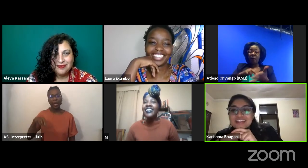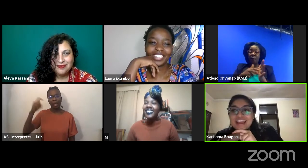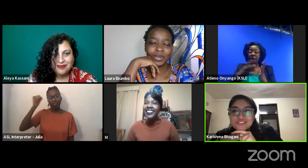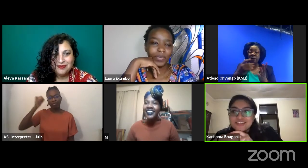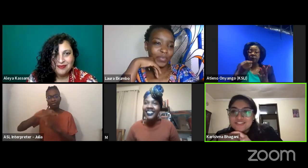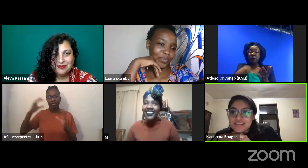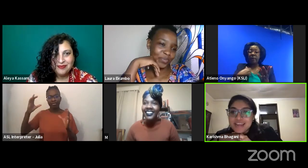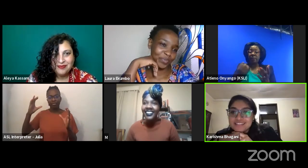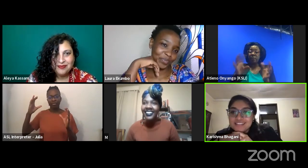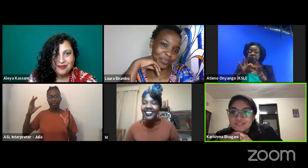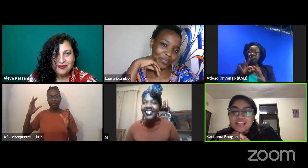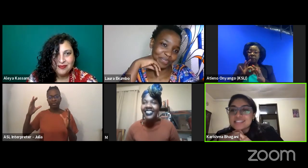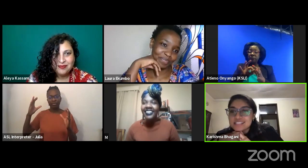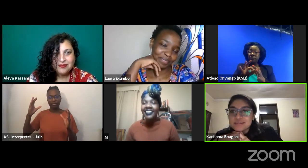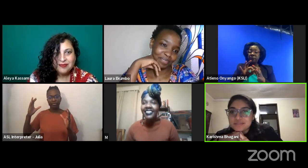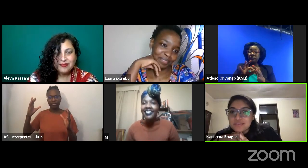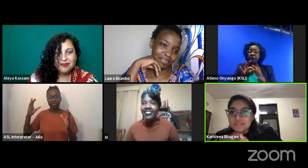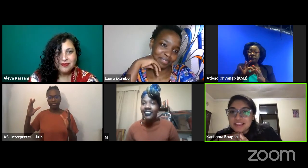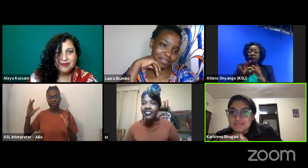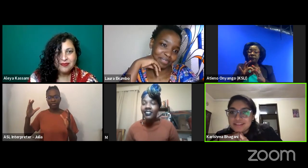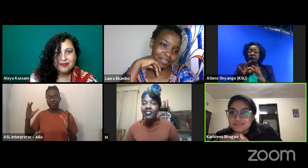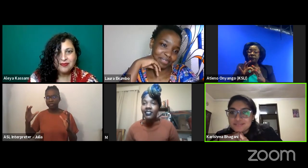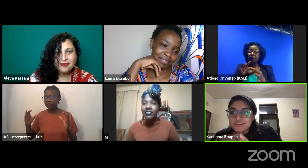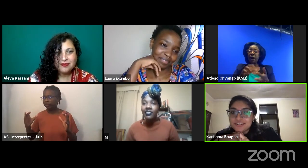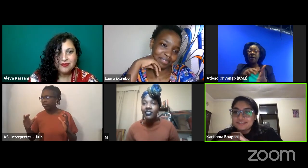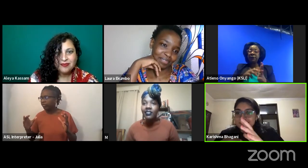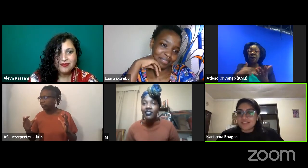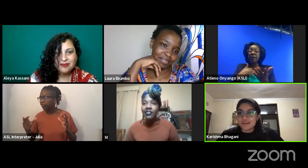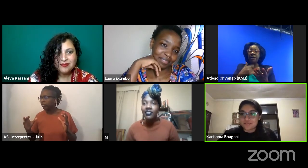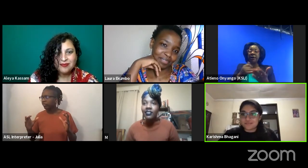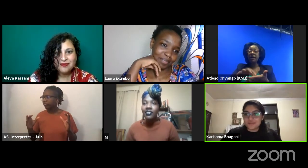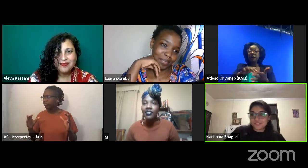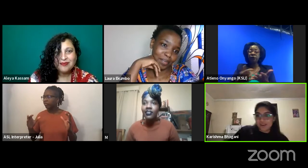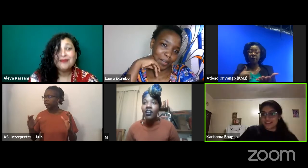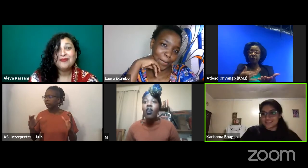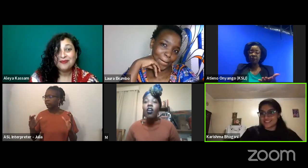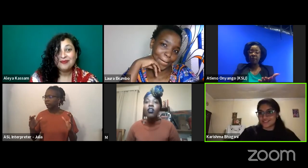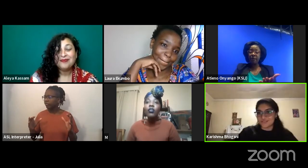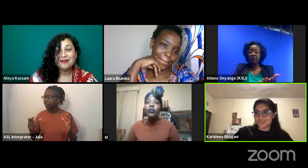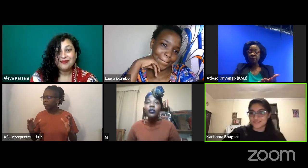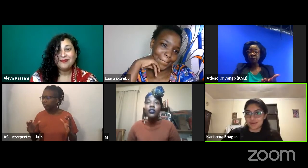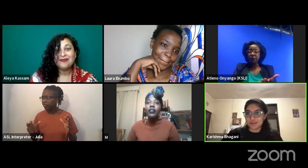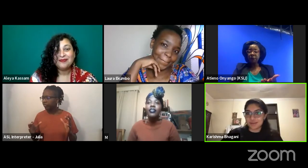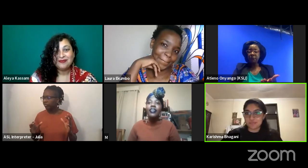Sorry I have to interrupt and ask you, tell us a little bit about LAM before you move on. to our audiences (mumbles)